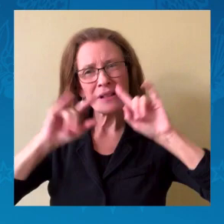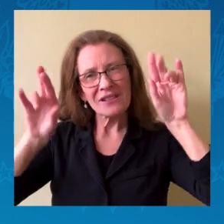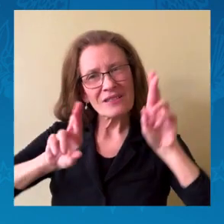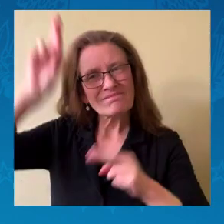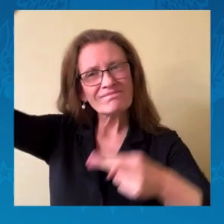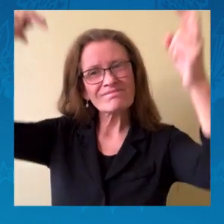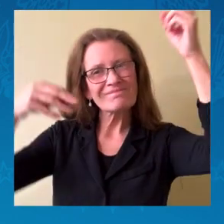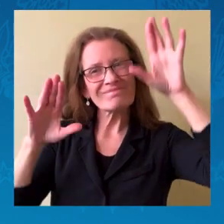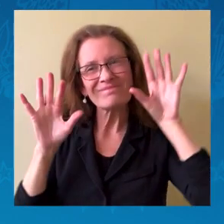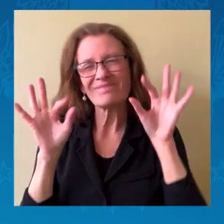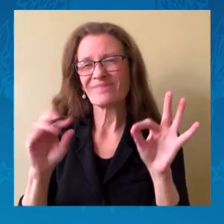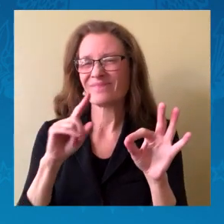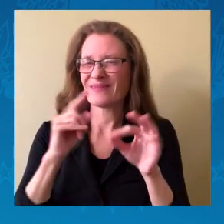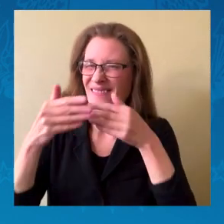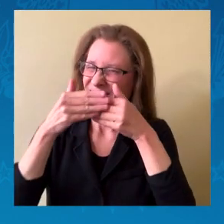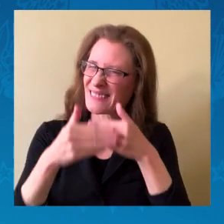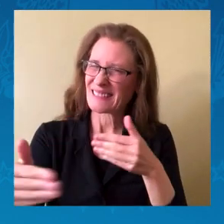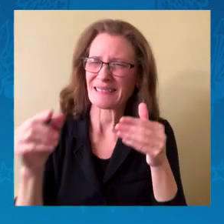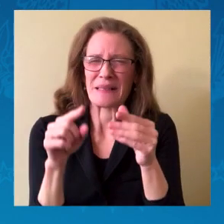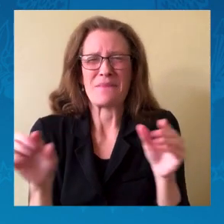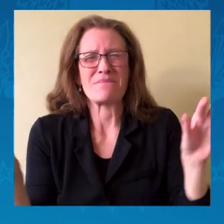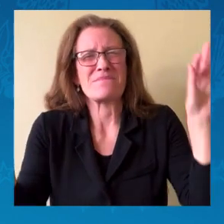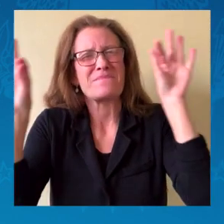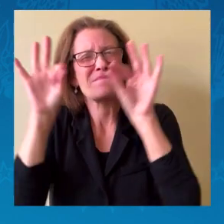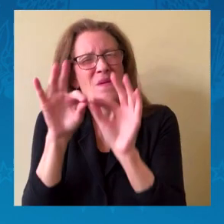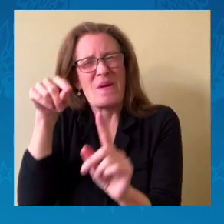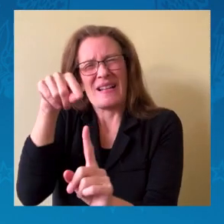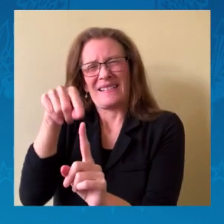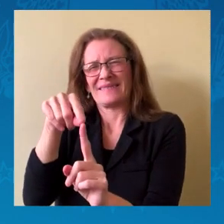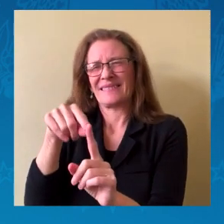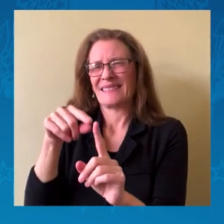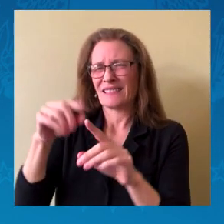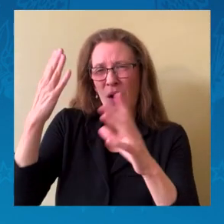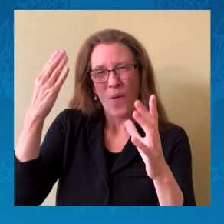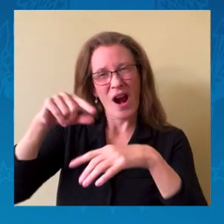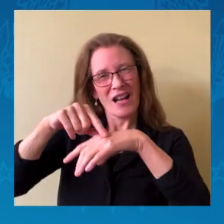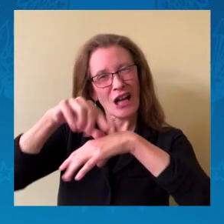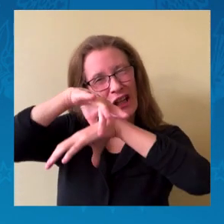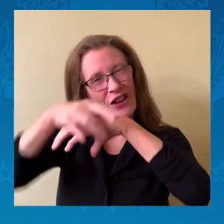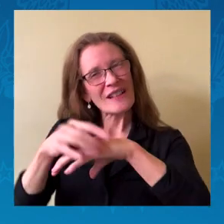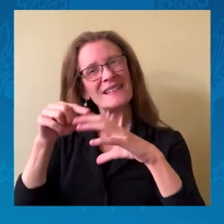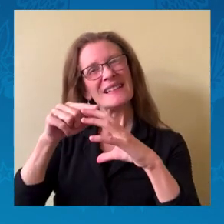to set the global standards for for space launch, but also for the activity